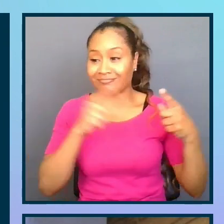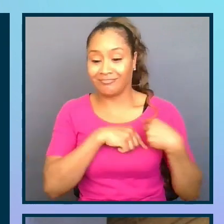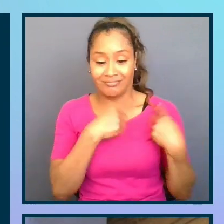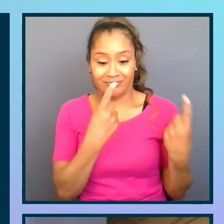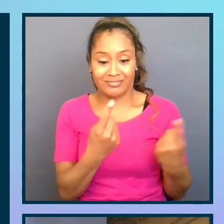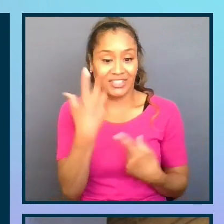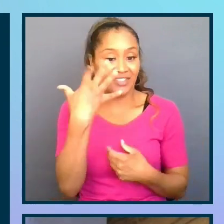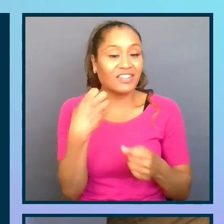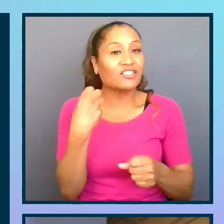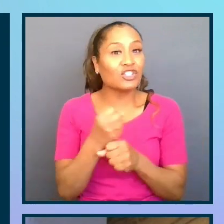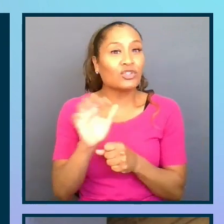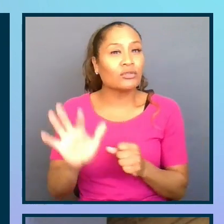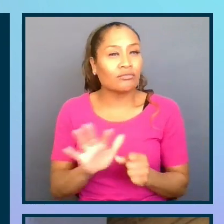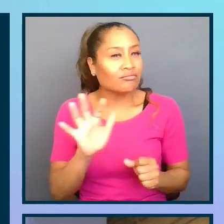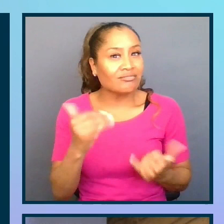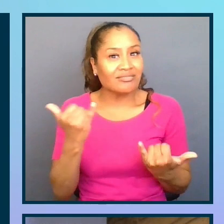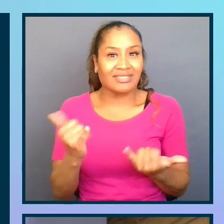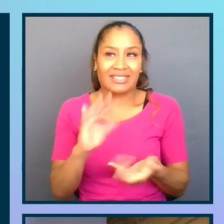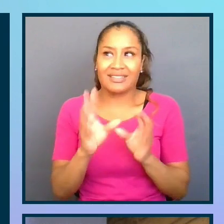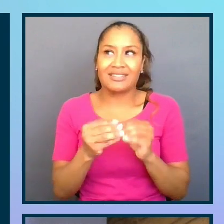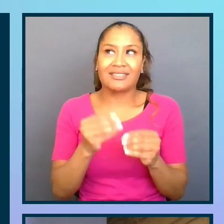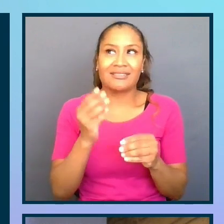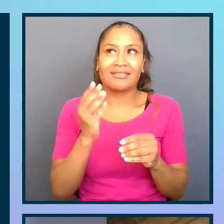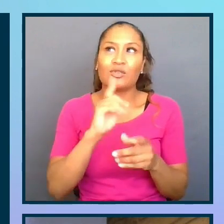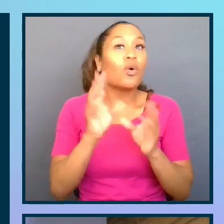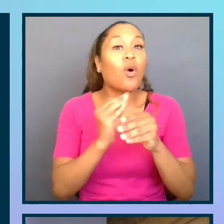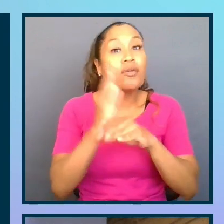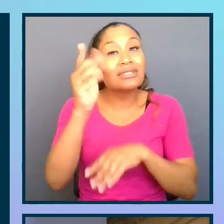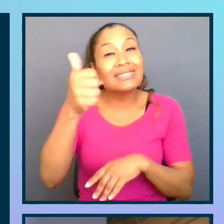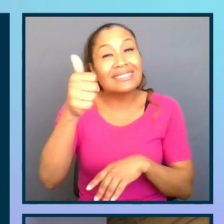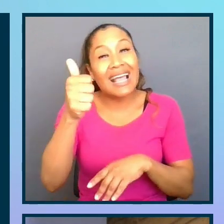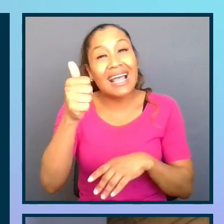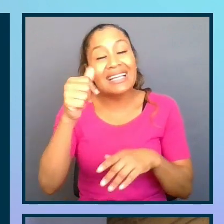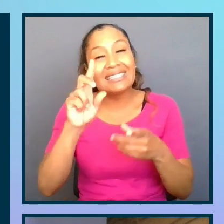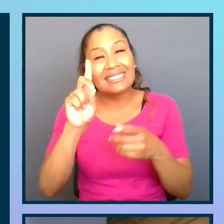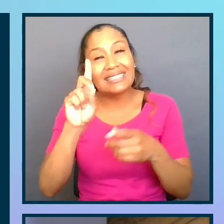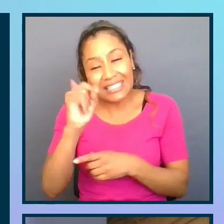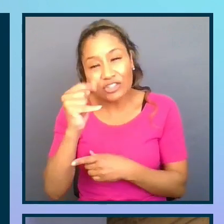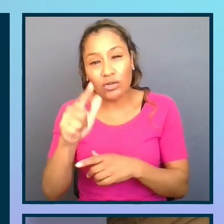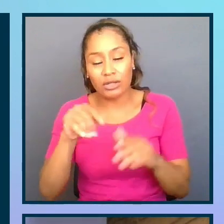and we've now got over 10 digital accessibility specialists in that team.